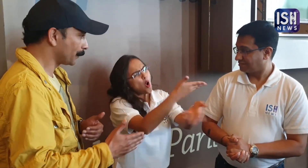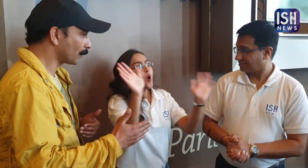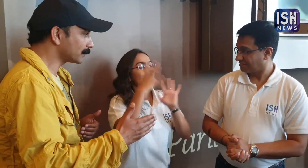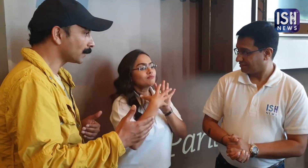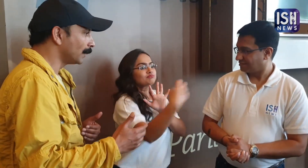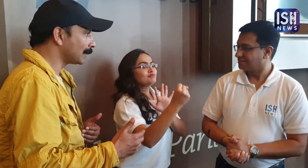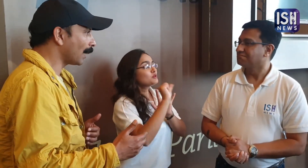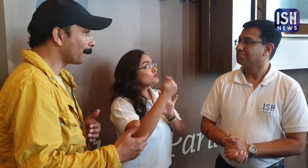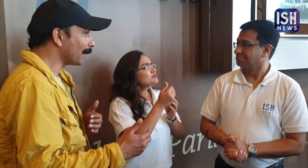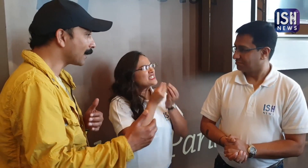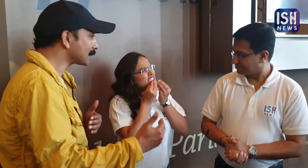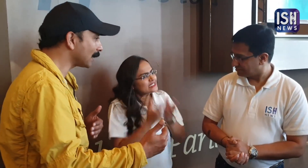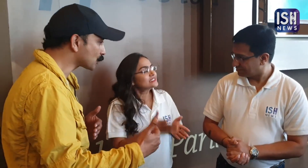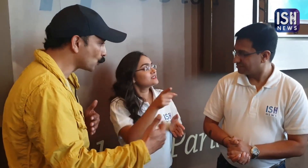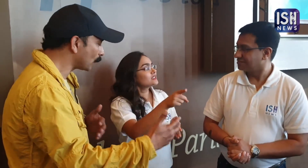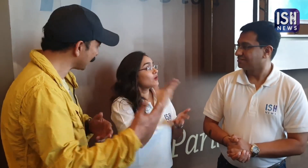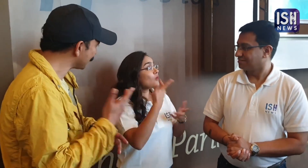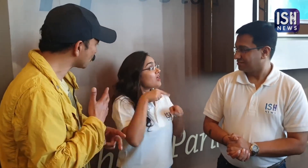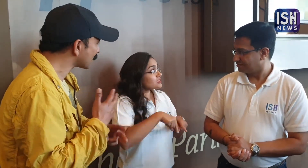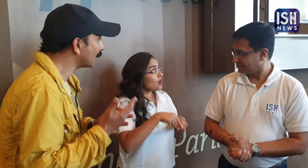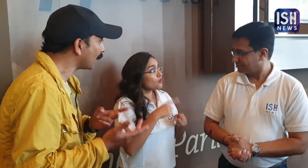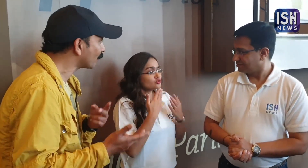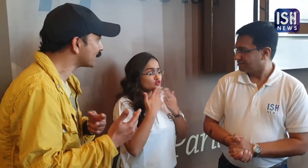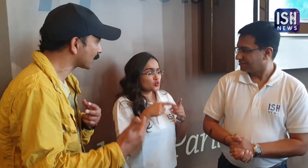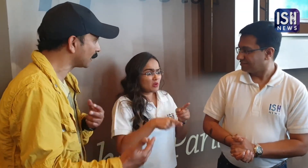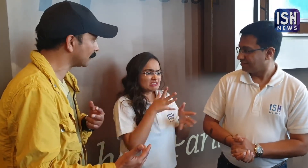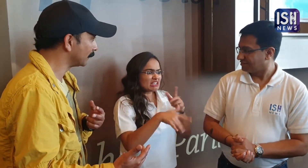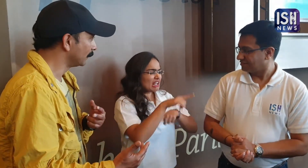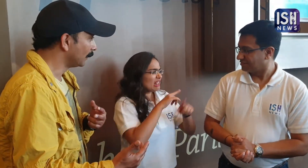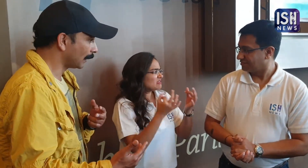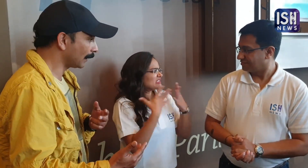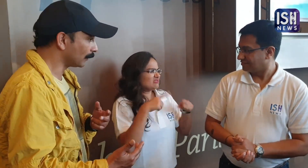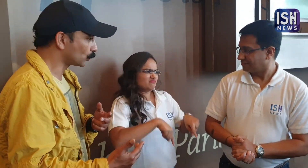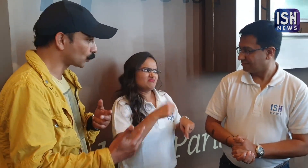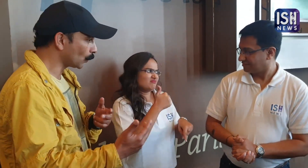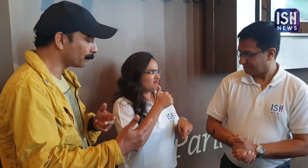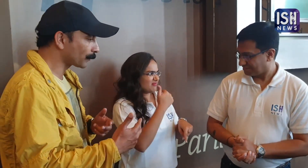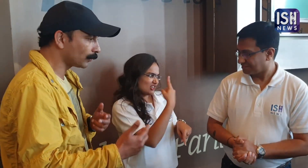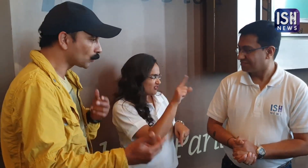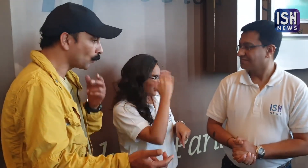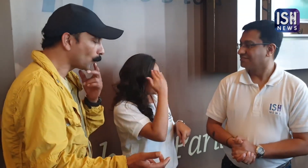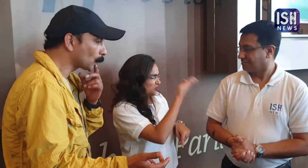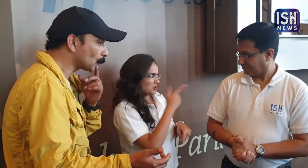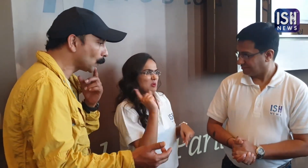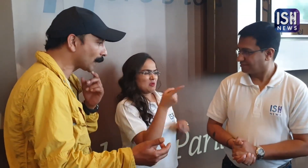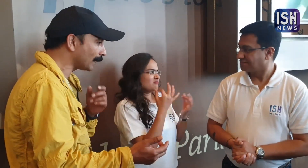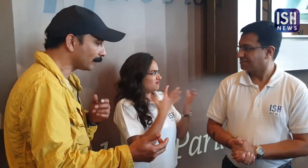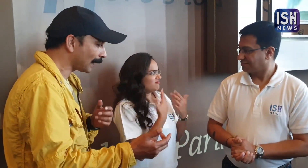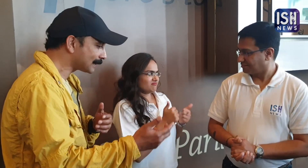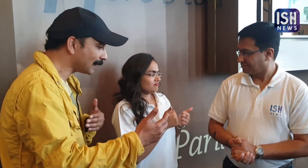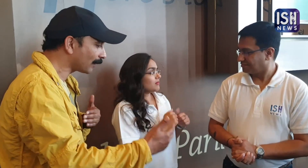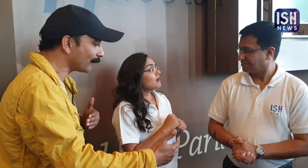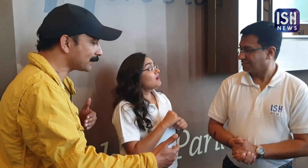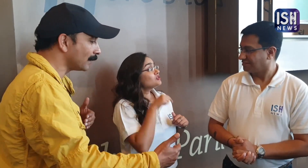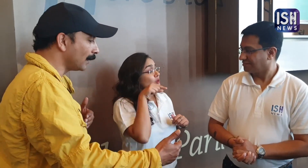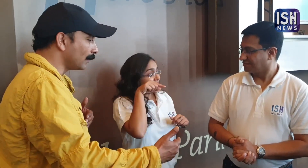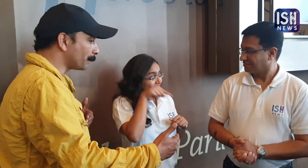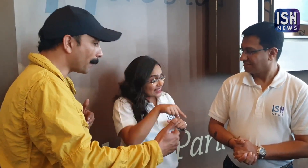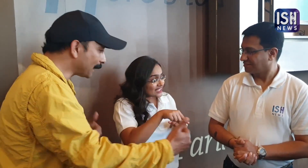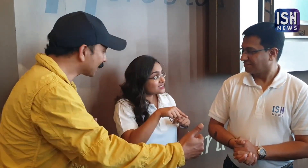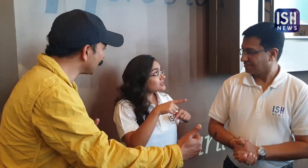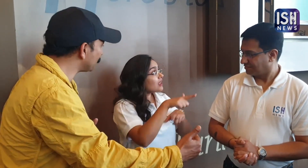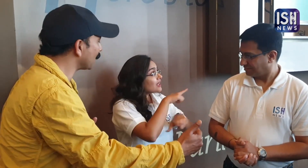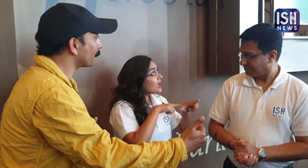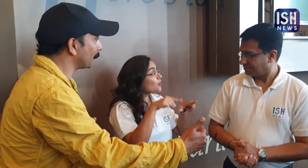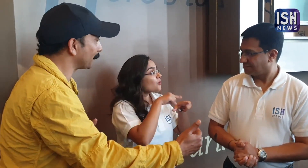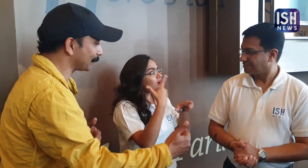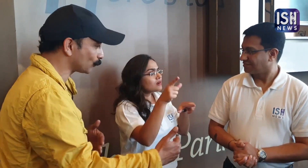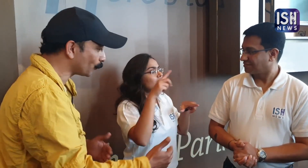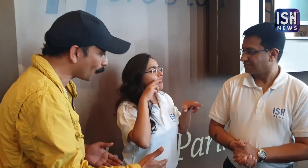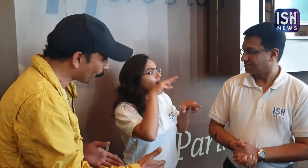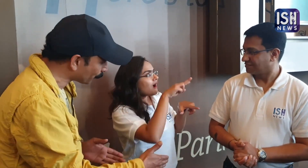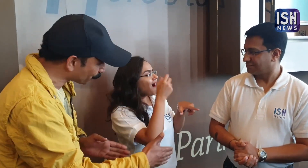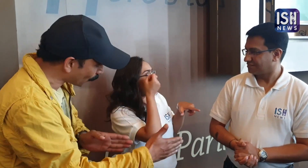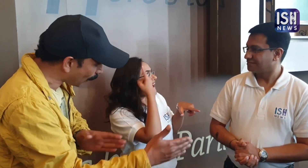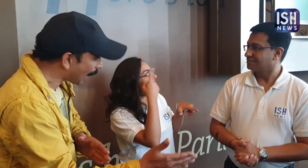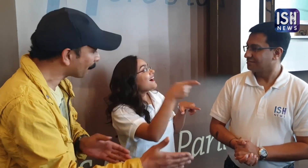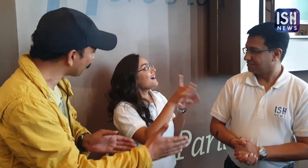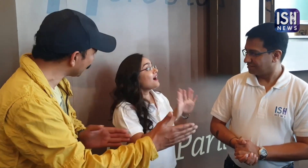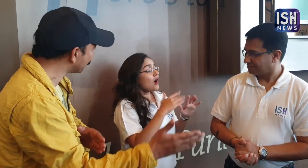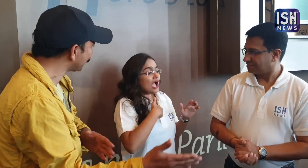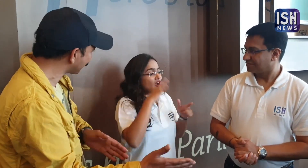This is because there aren't many schools in such places that teach Sign language. This will help everyone understand the language.